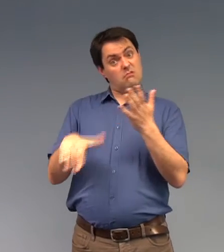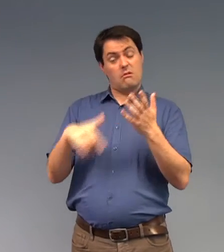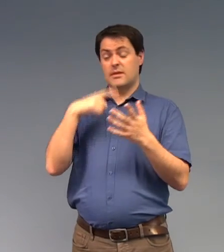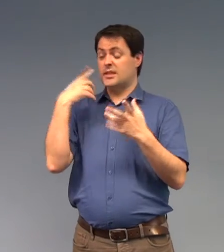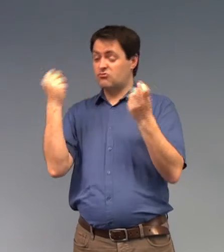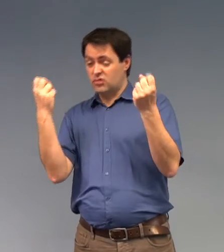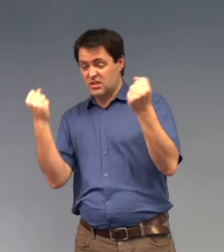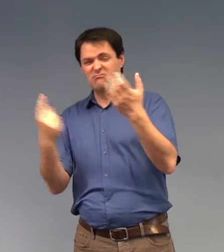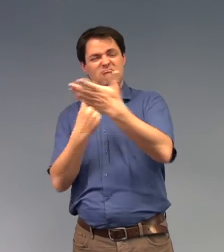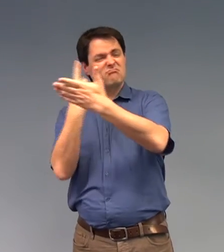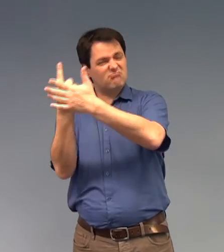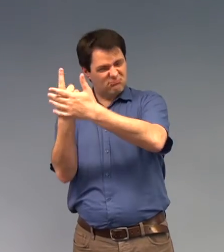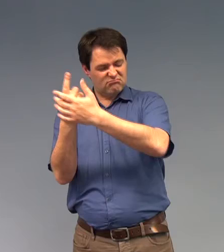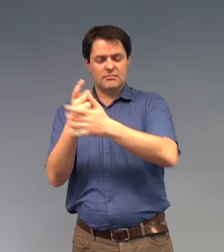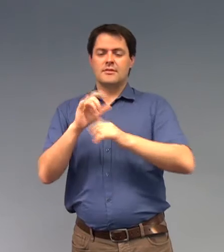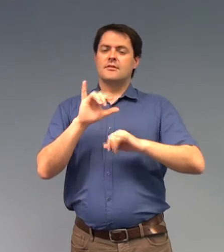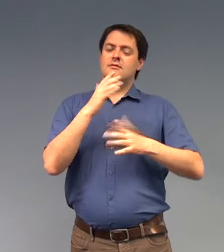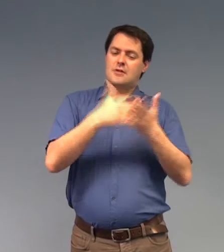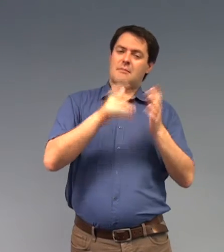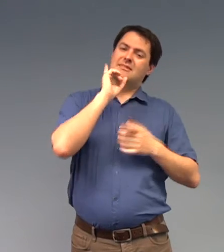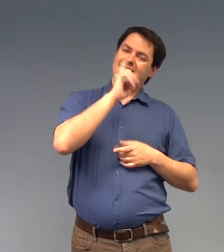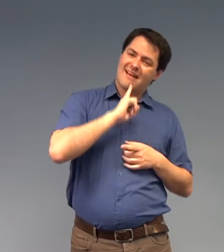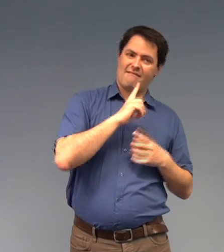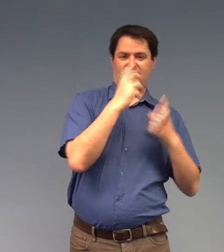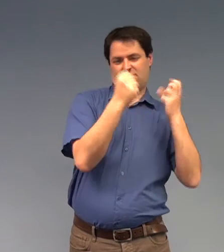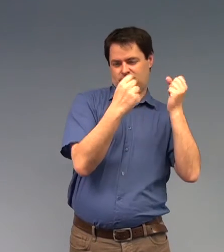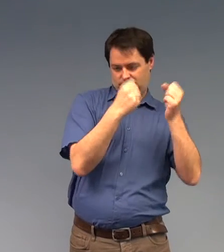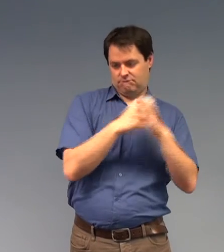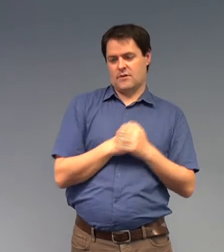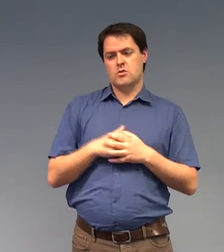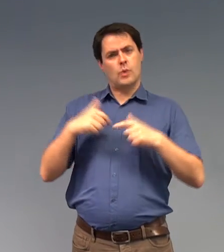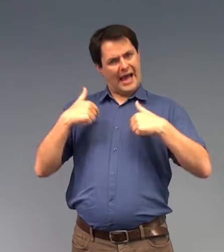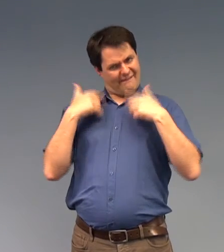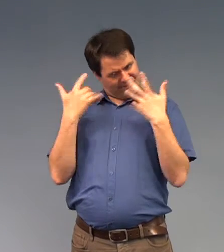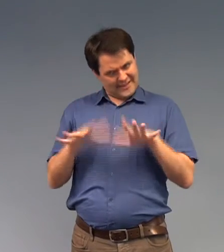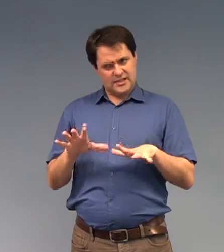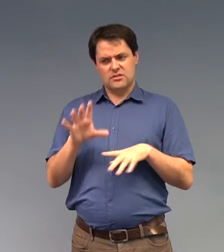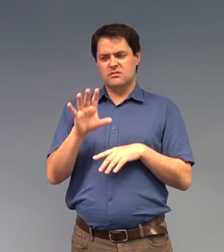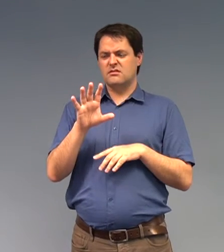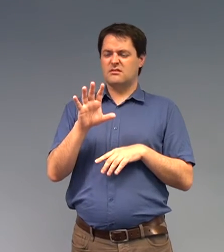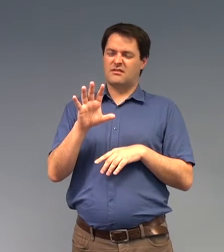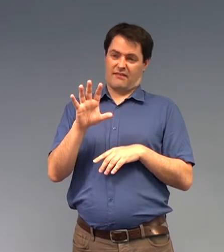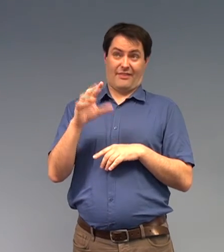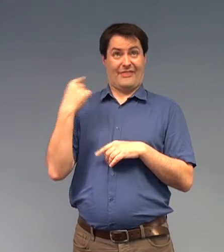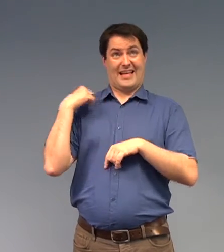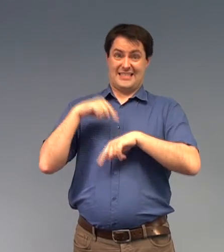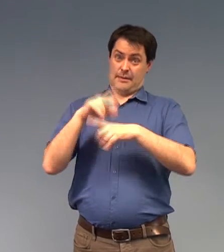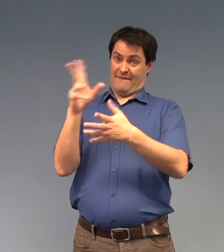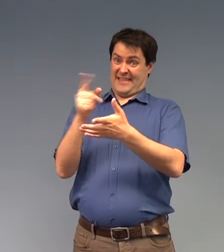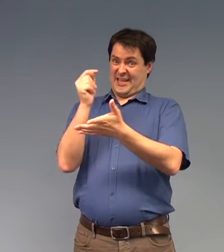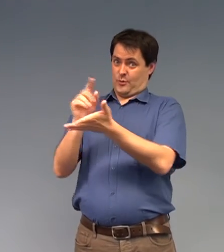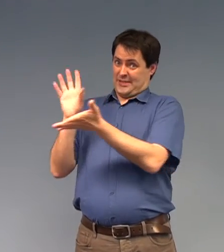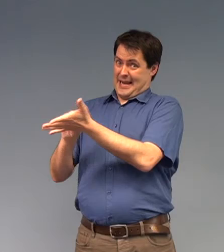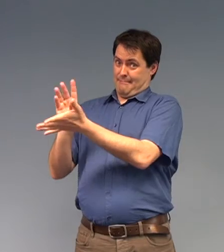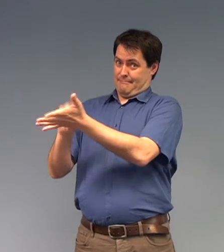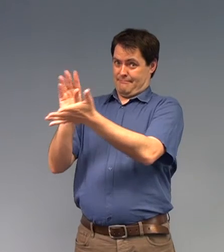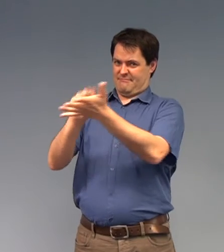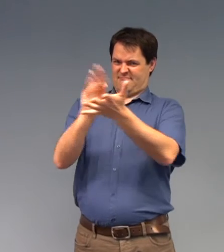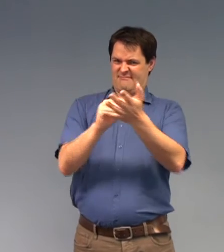In the UK, we have regional news which is interpreted by InVision workers, both DIs and hearing people.